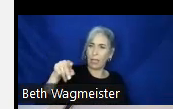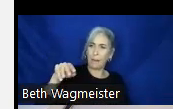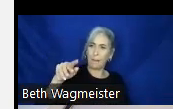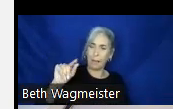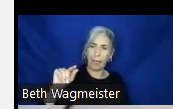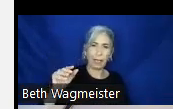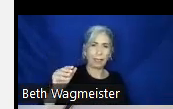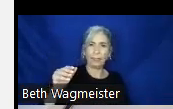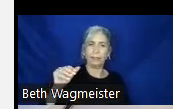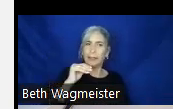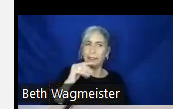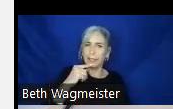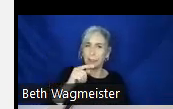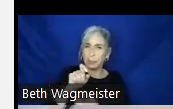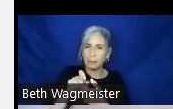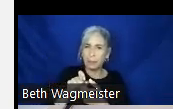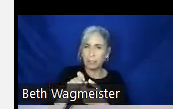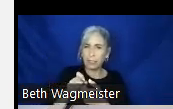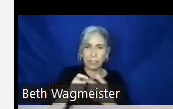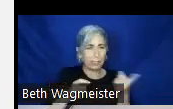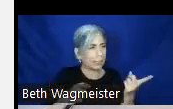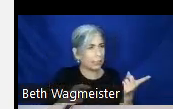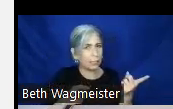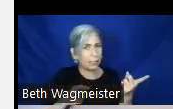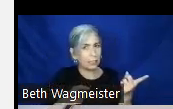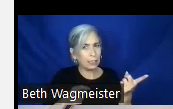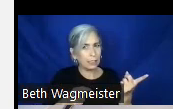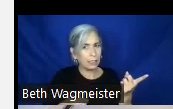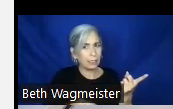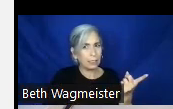Do you know about this, Susanna? >> SUSANNA LAURIN: Yes, we do regularly,